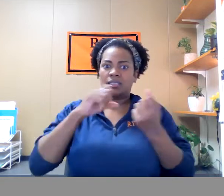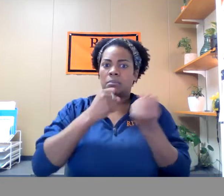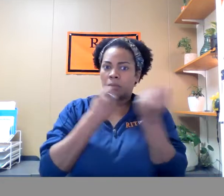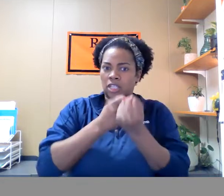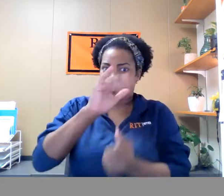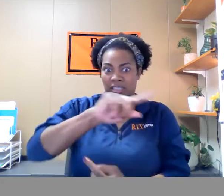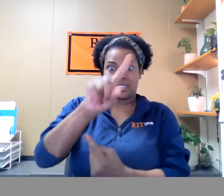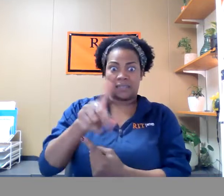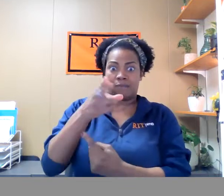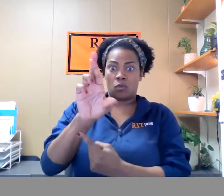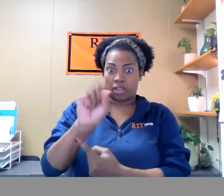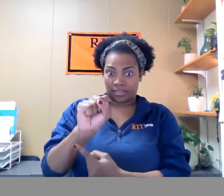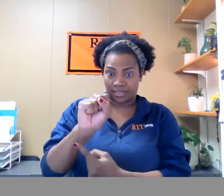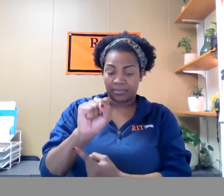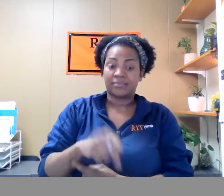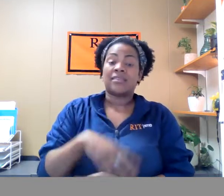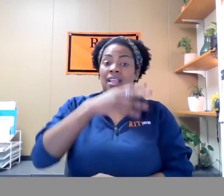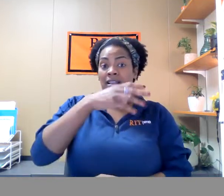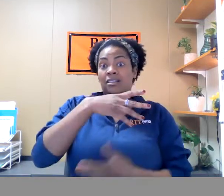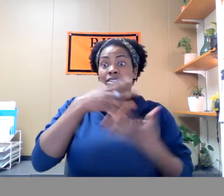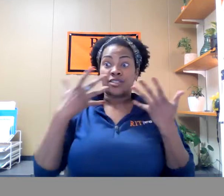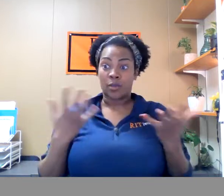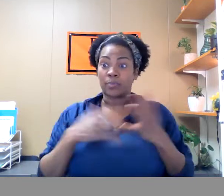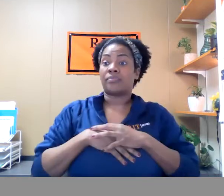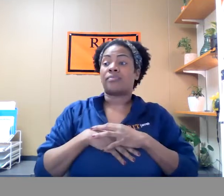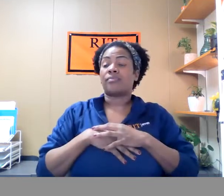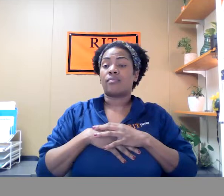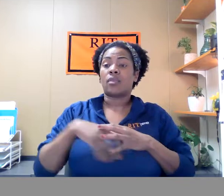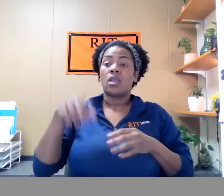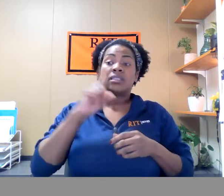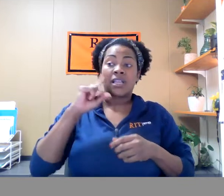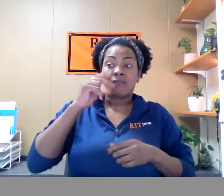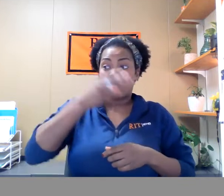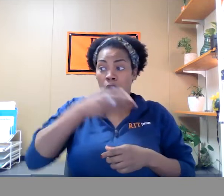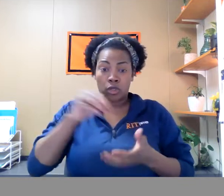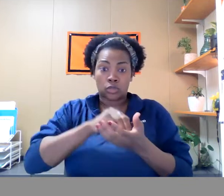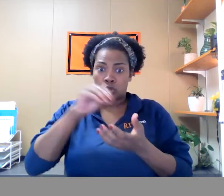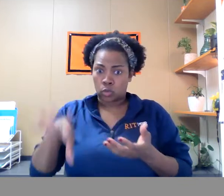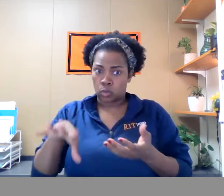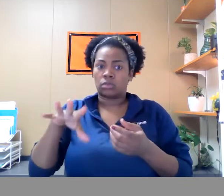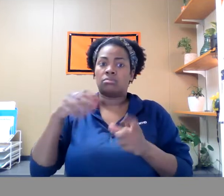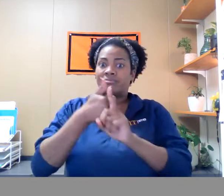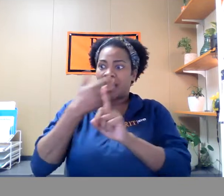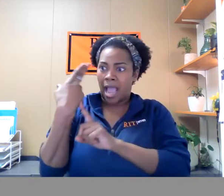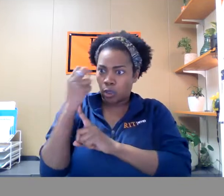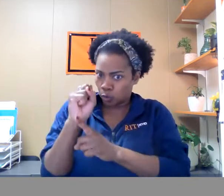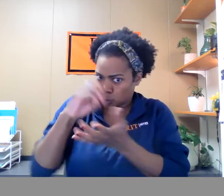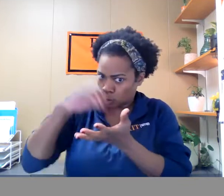and the event was sponsored by ZVRS, the competition, and a lot of Deaf and hard-of-hearing students